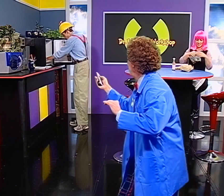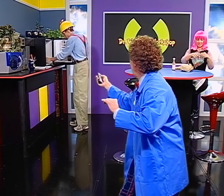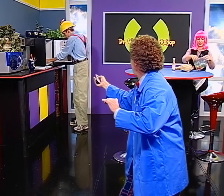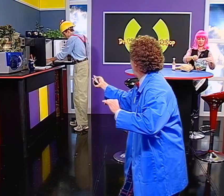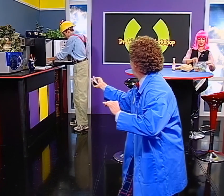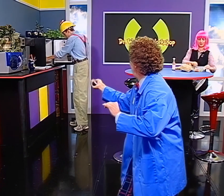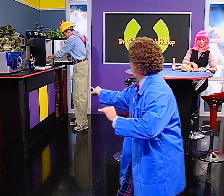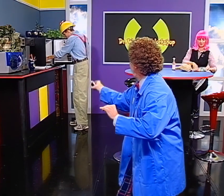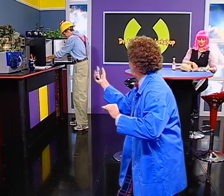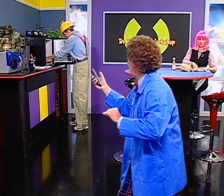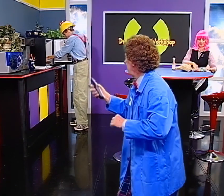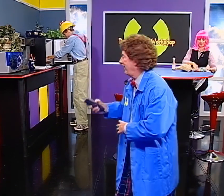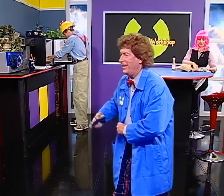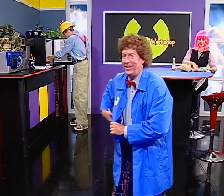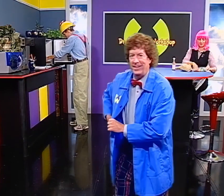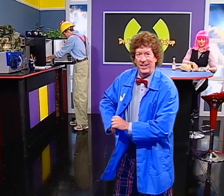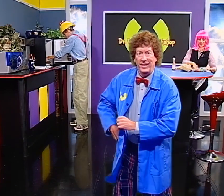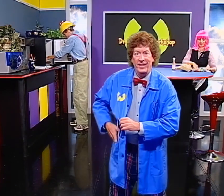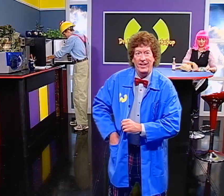AND PAUSE.